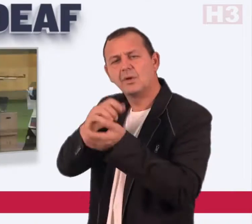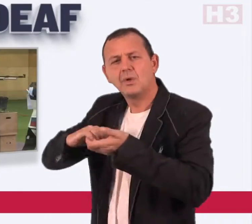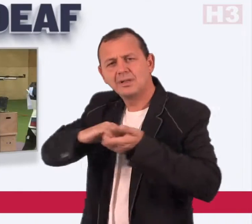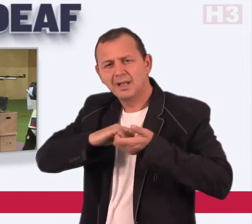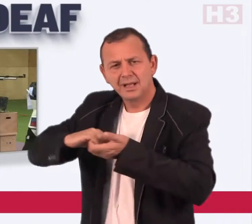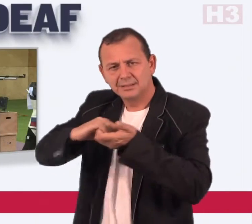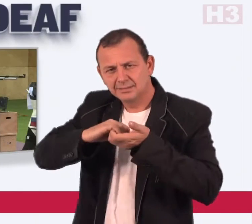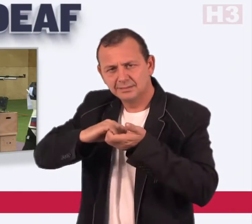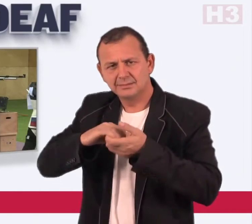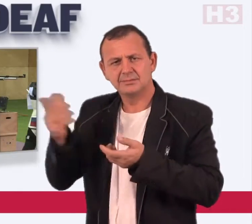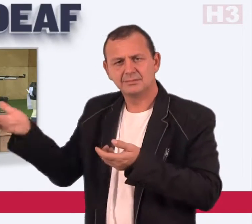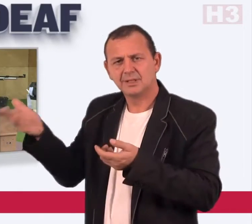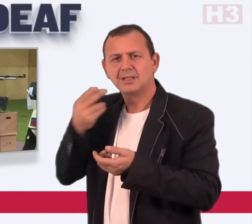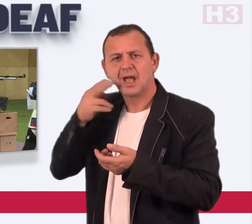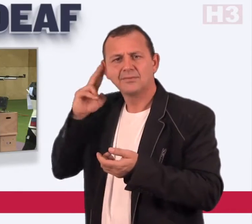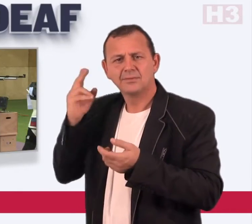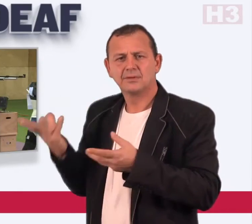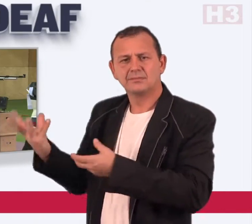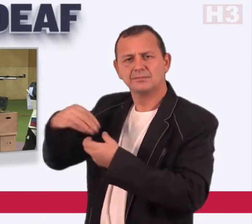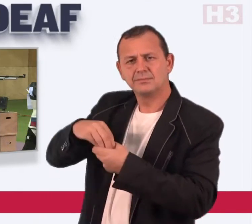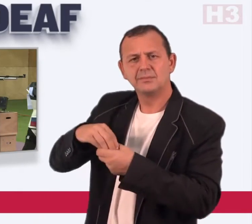Shooting organization to